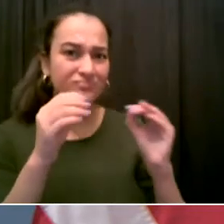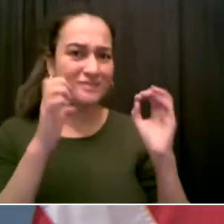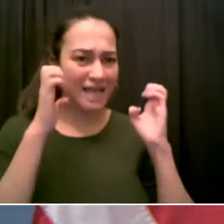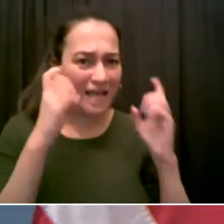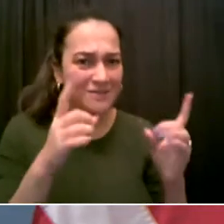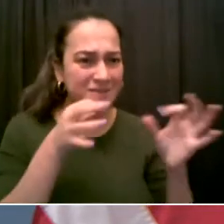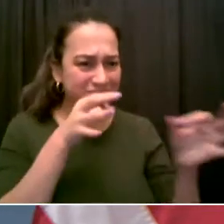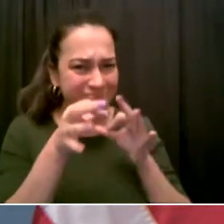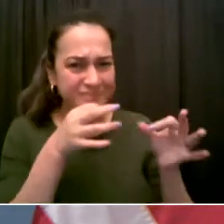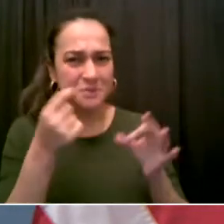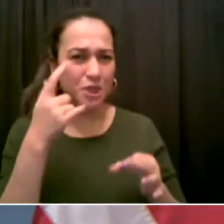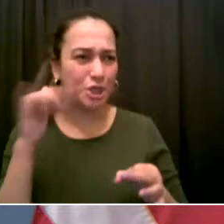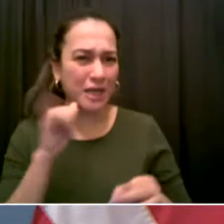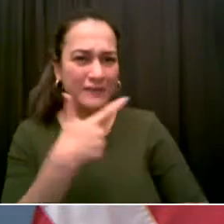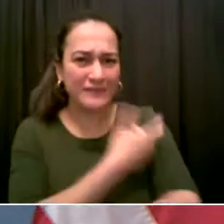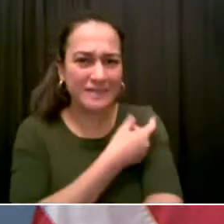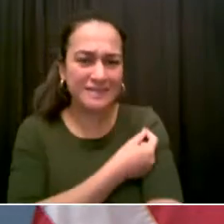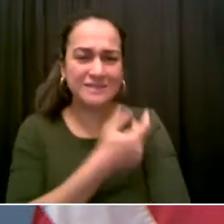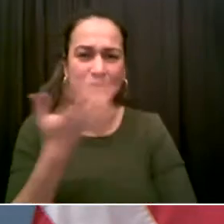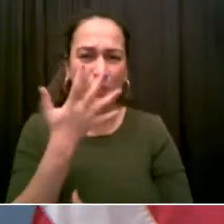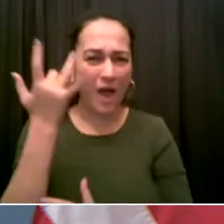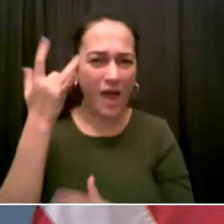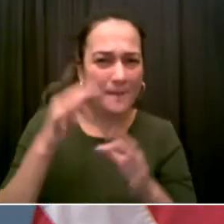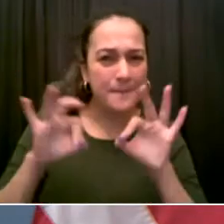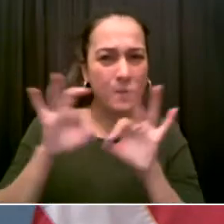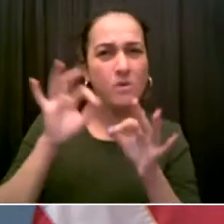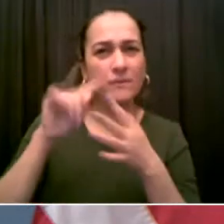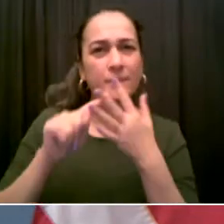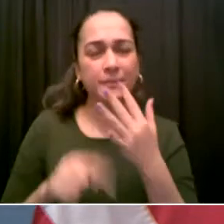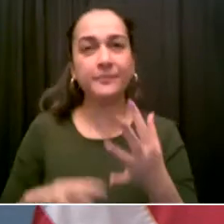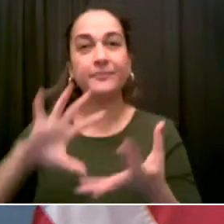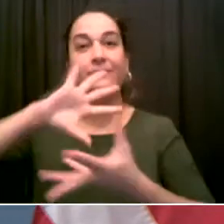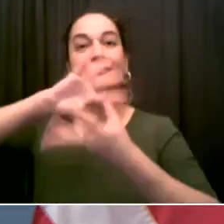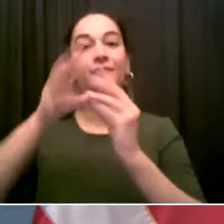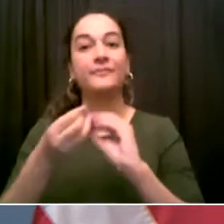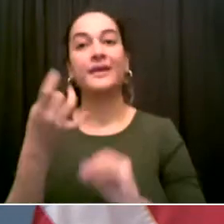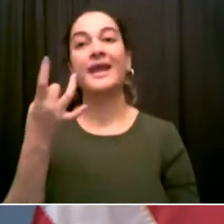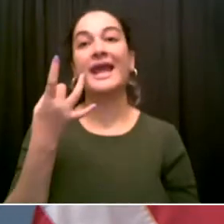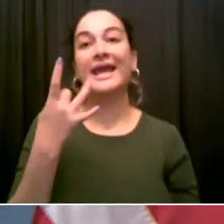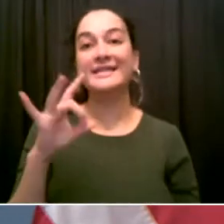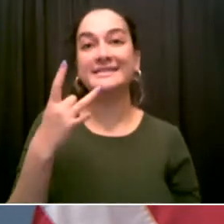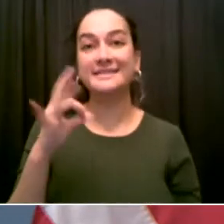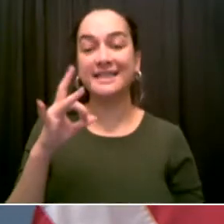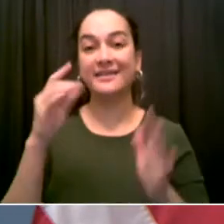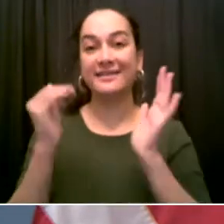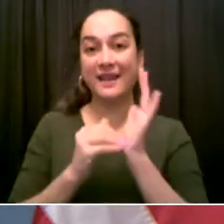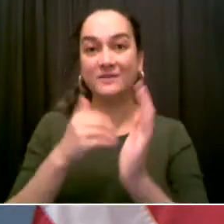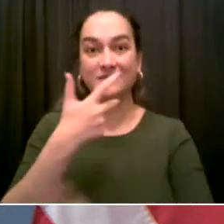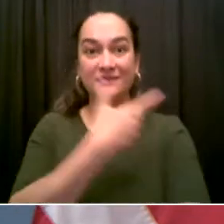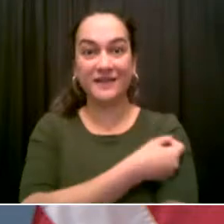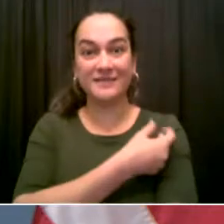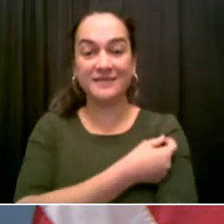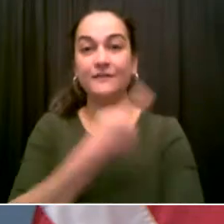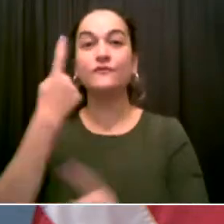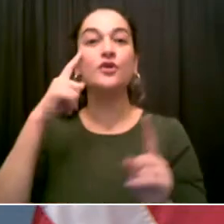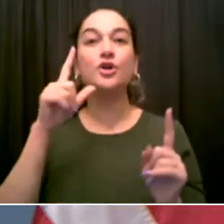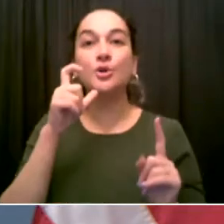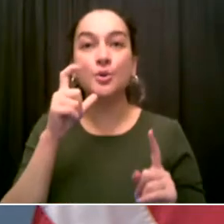IN WHICH ADULTS ARE BEING TEMPORARILY SHELTERED, WE VHAE ADMINISTERED MORE THAN 18,000